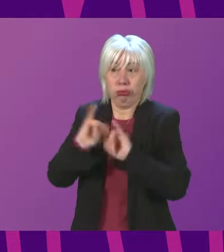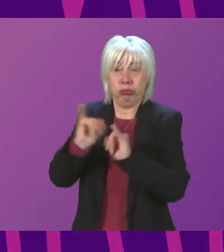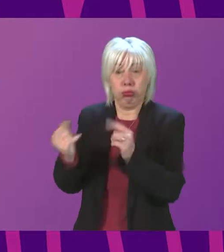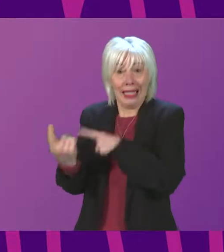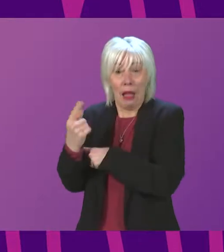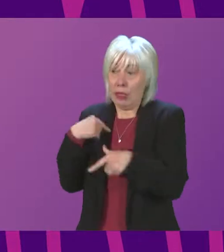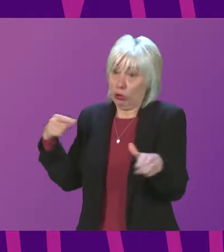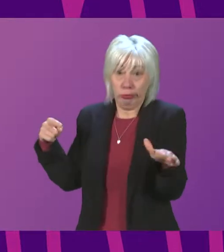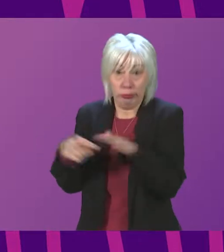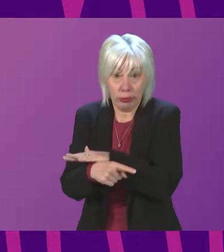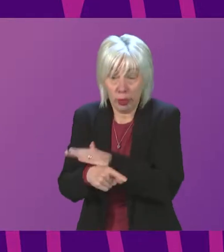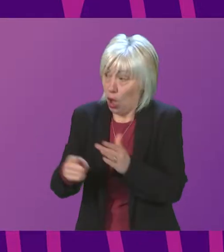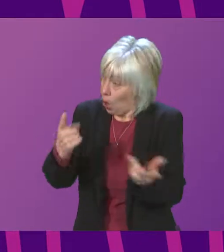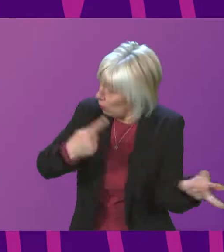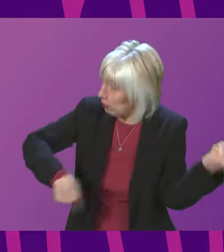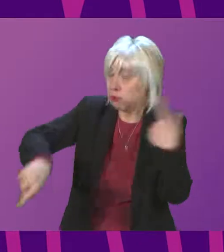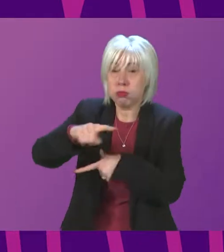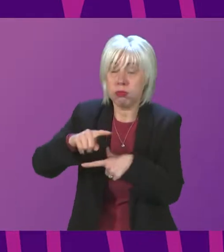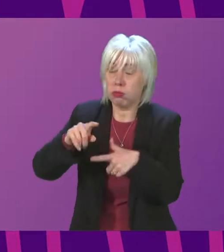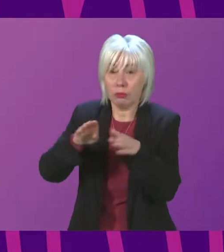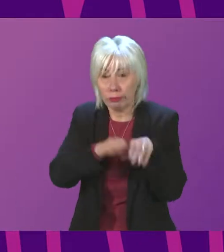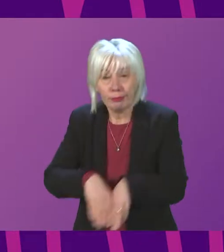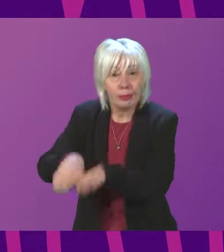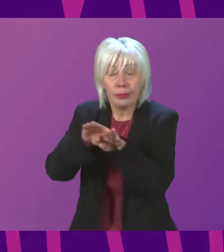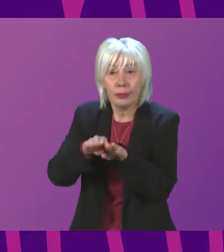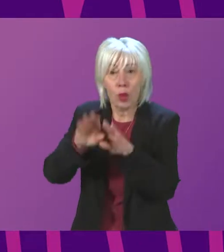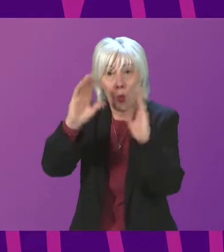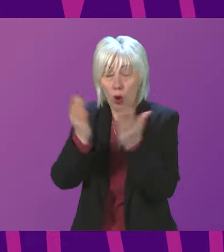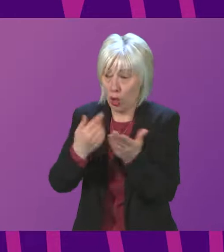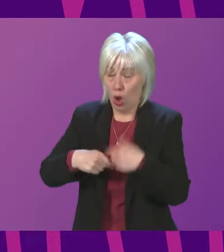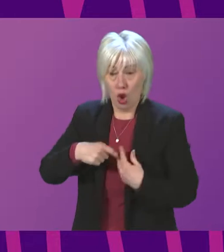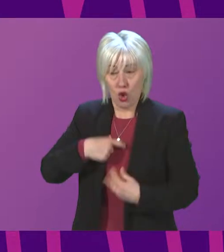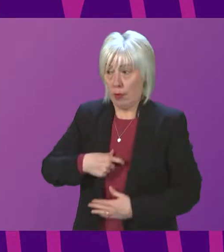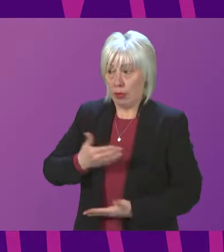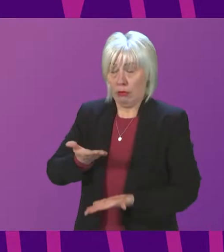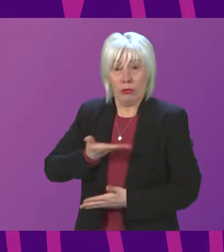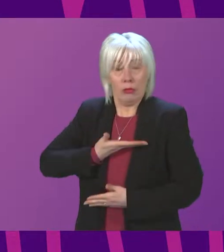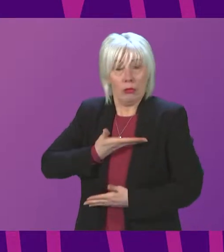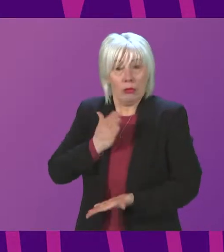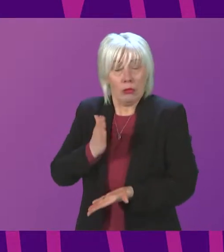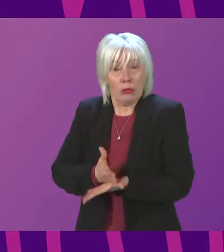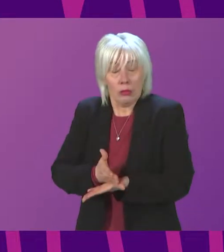In common with countries across the democratic world, we have a moral, humanitarian obligation to play our part in addressing that.